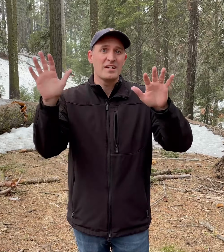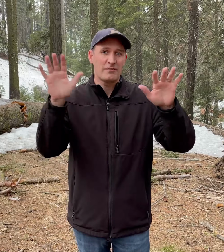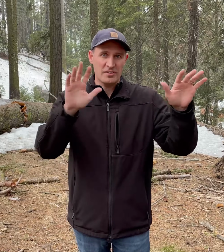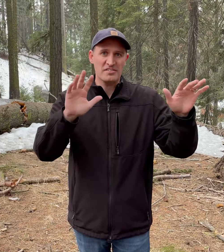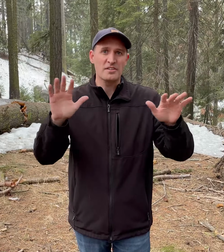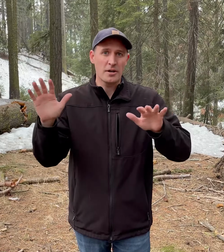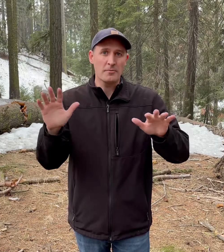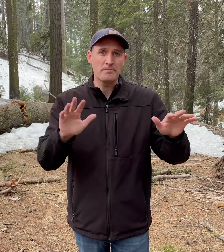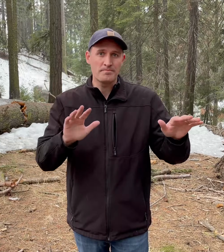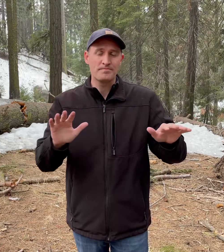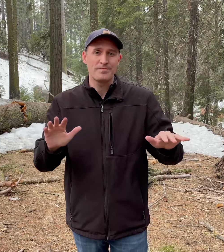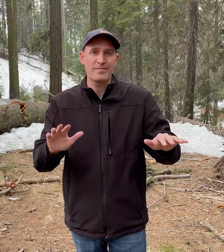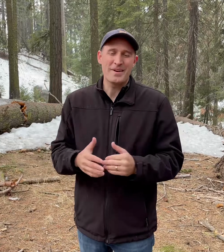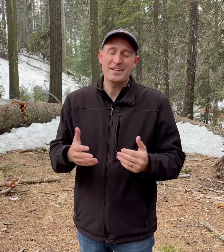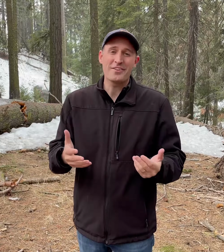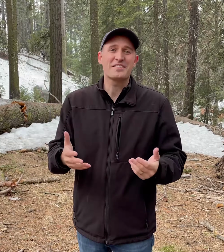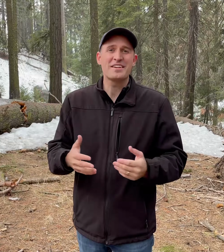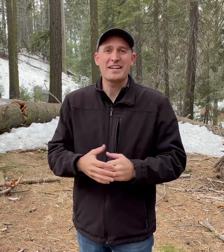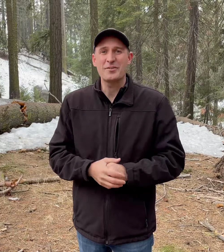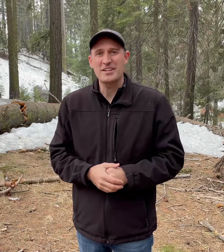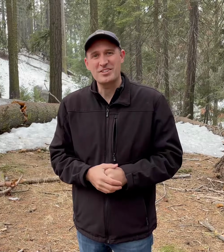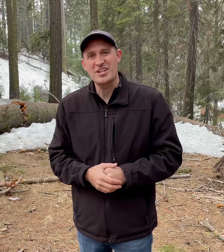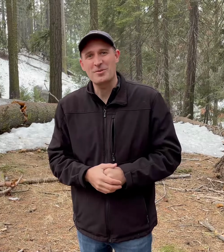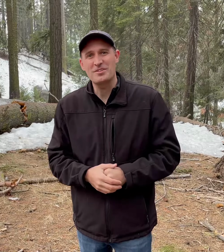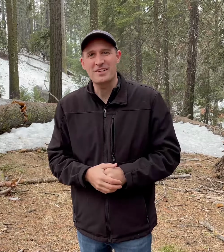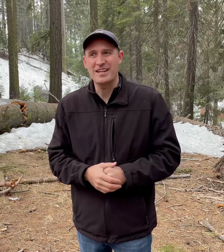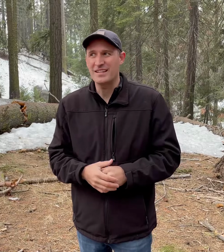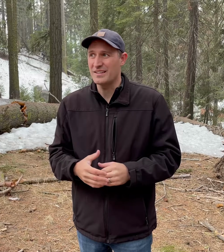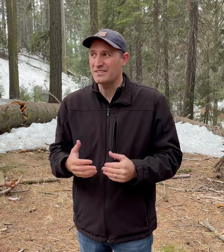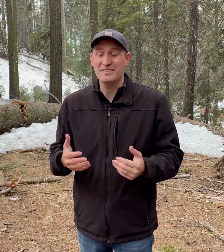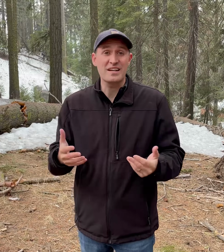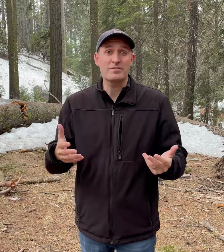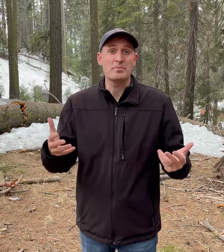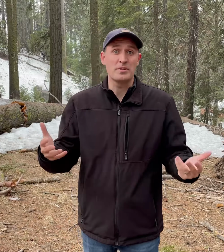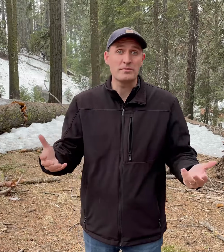for snow another sign that I would like to share with you today is the sign for beautiful